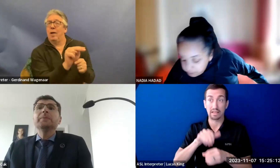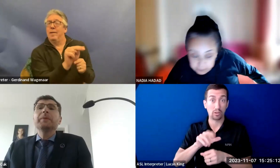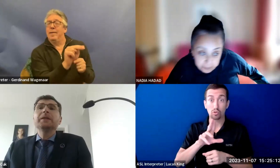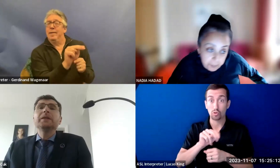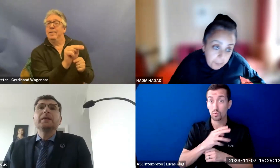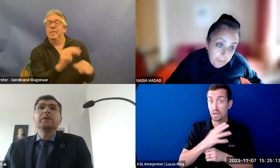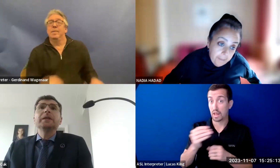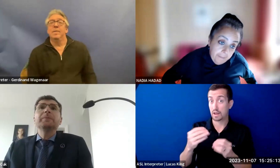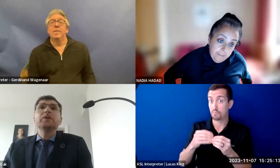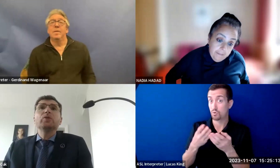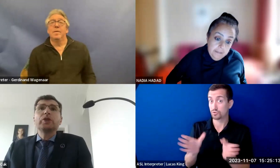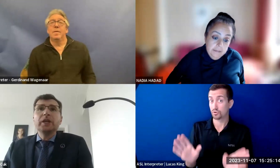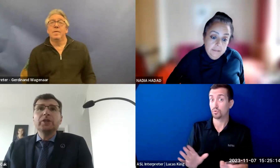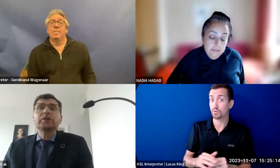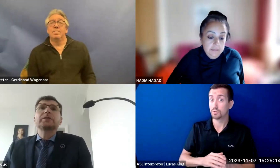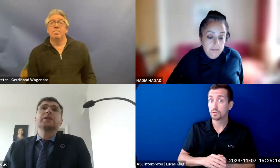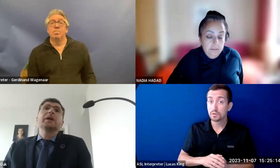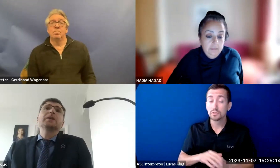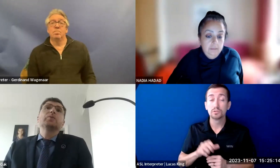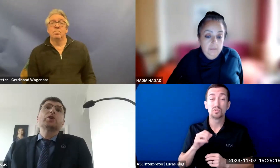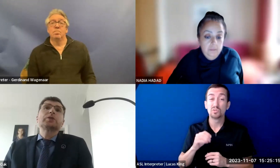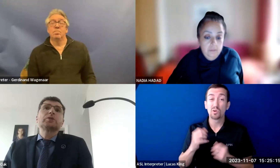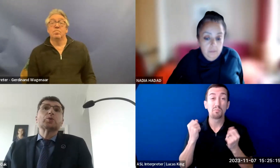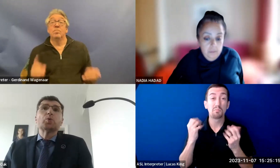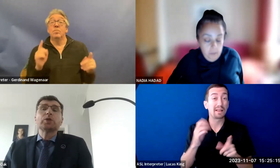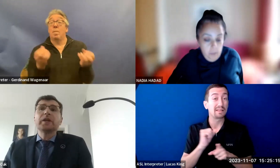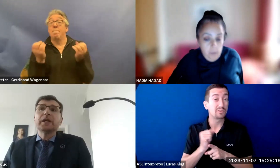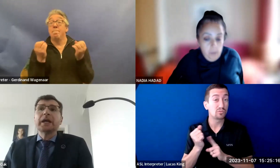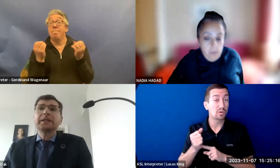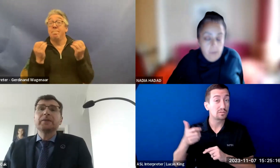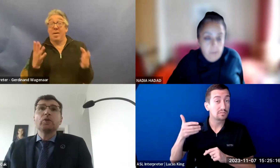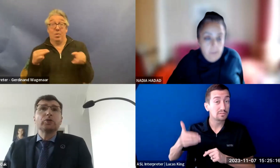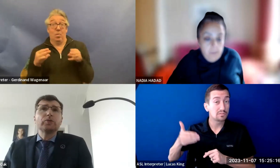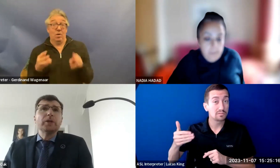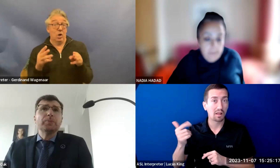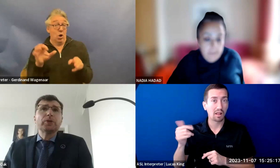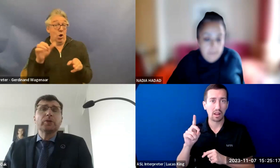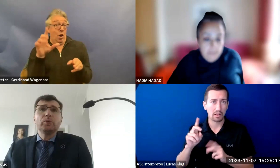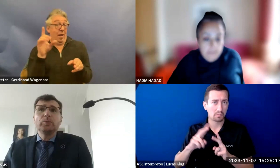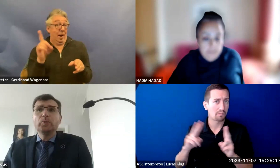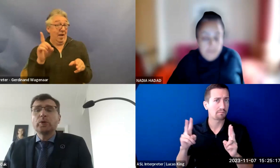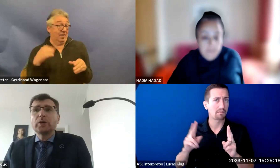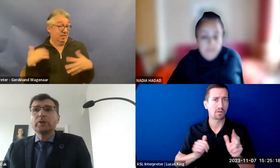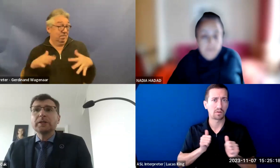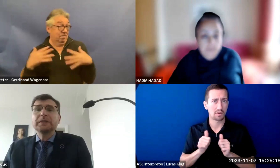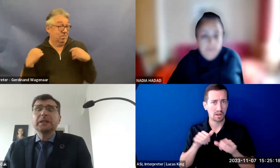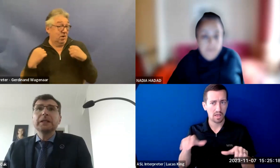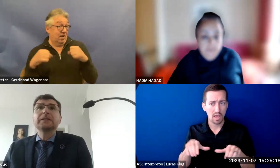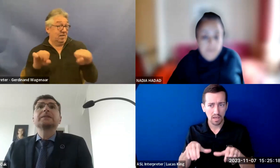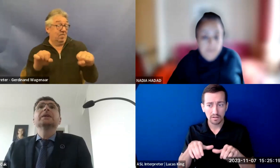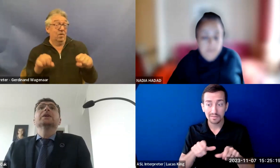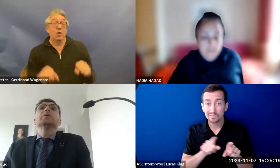So in many occasions, GLAD was very active. Also, very important to recognise the links